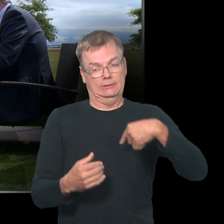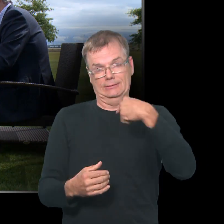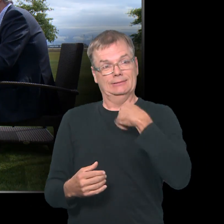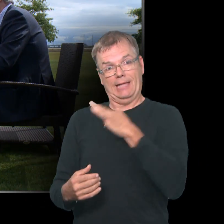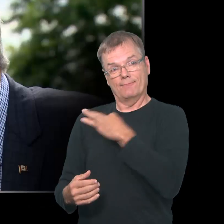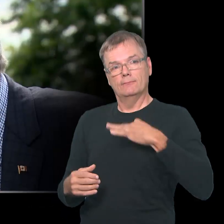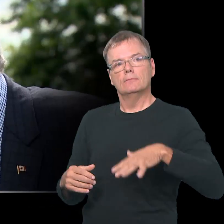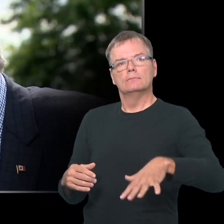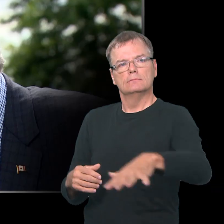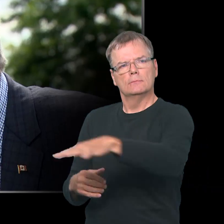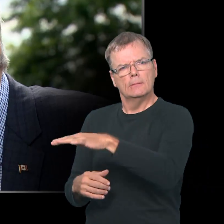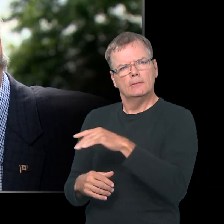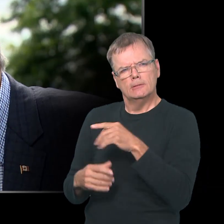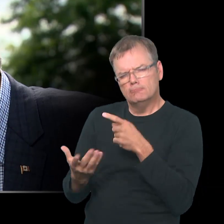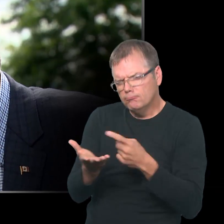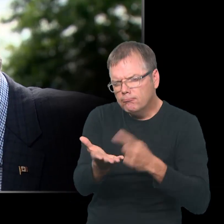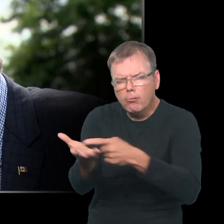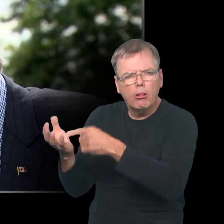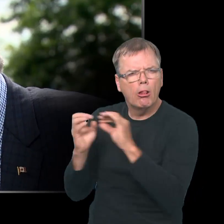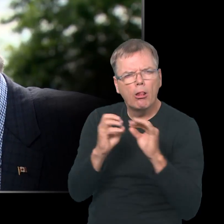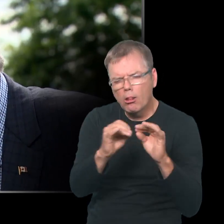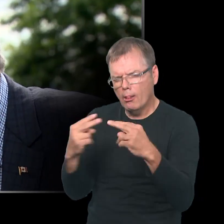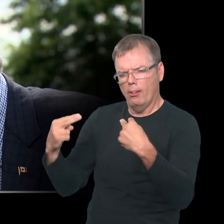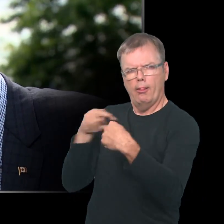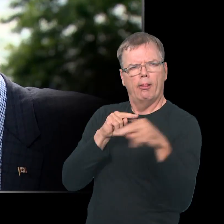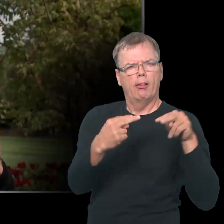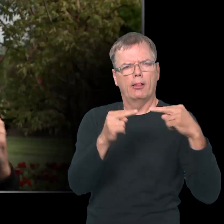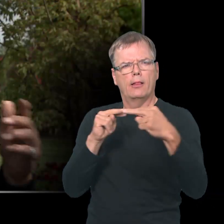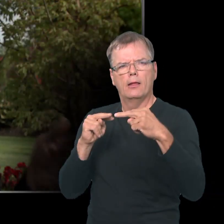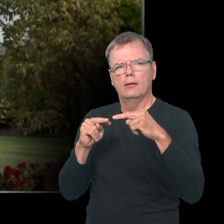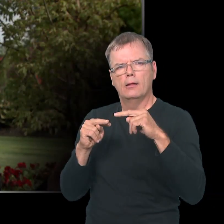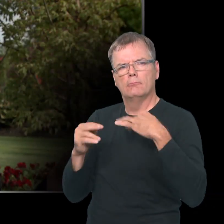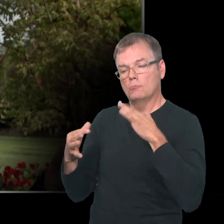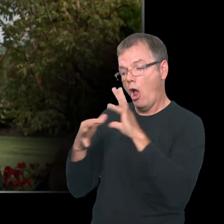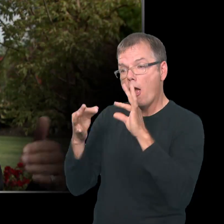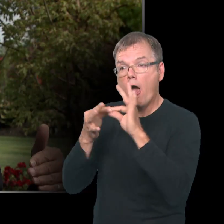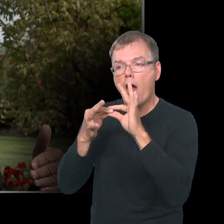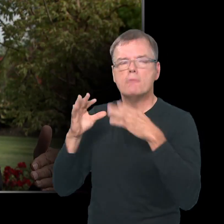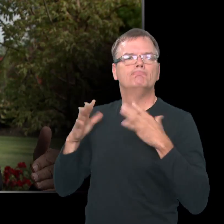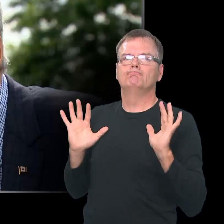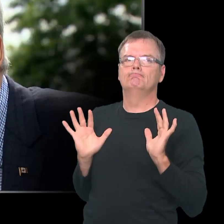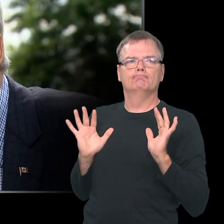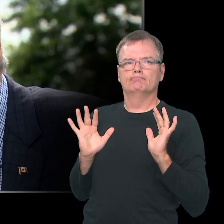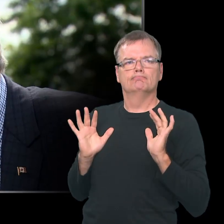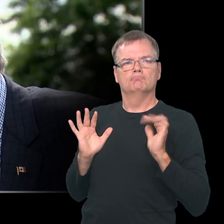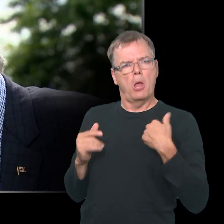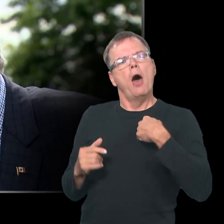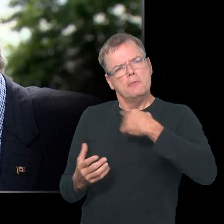Look, there is nobody else on my staff today. There are conflicting stories and I'm not going to comment on --